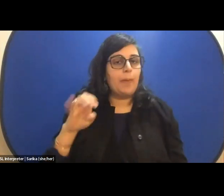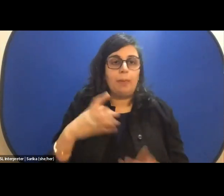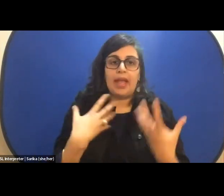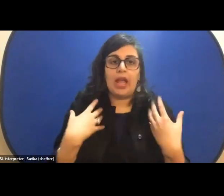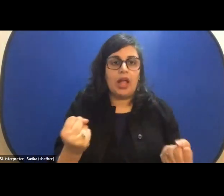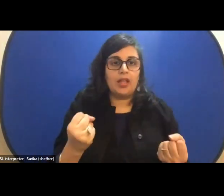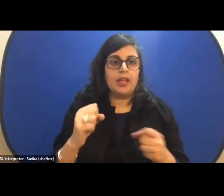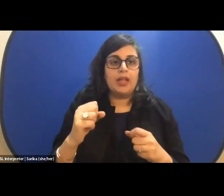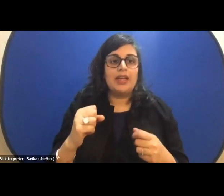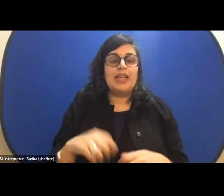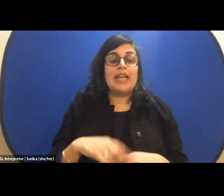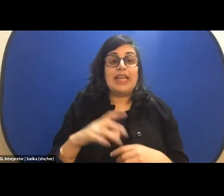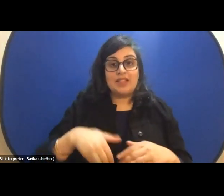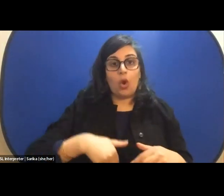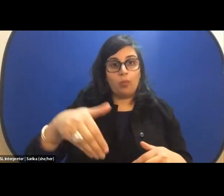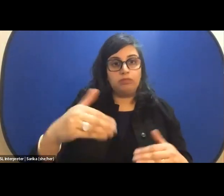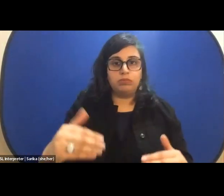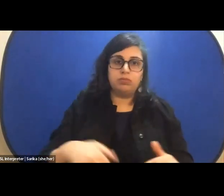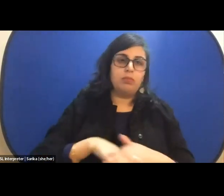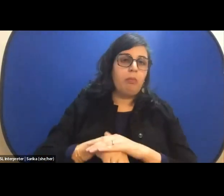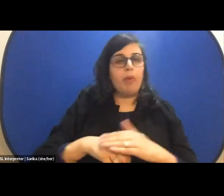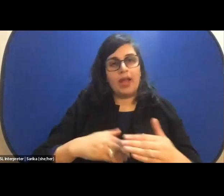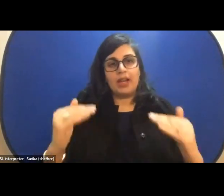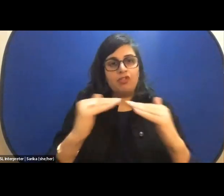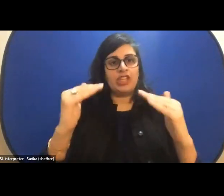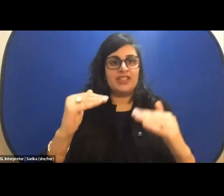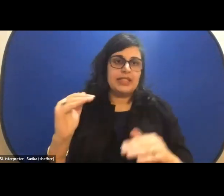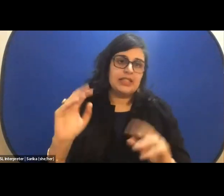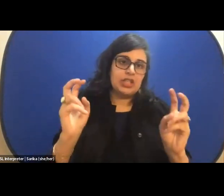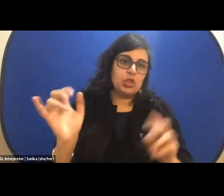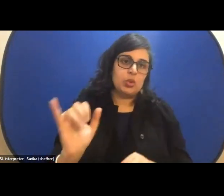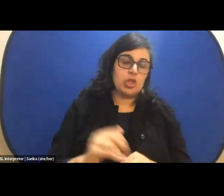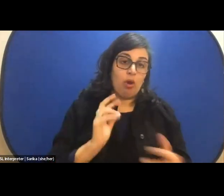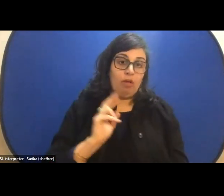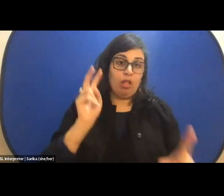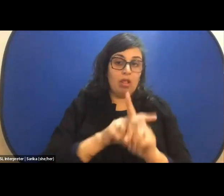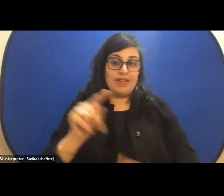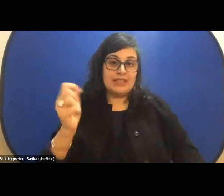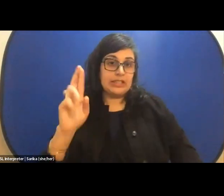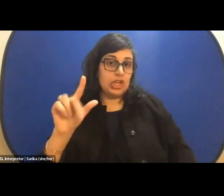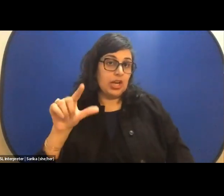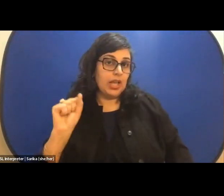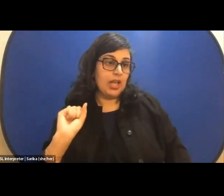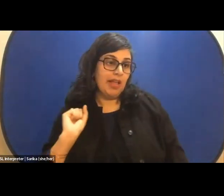gas in the human body. Police violence is not just a public health issue. It's an issue